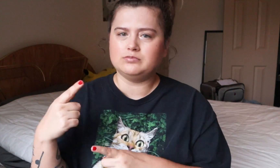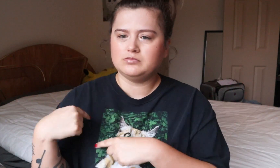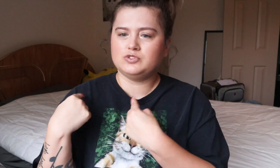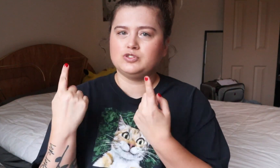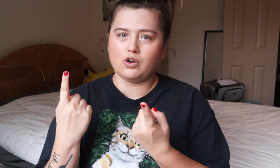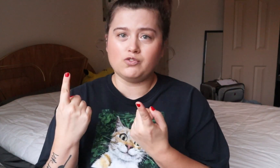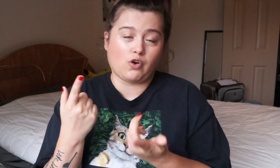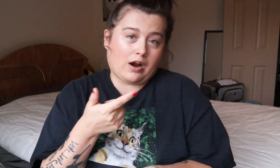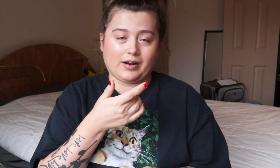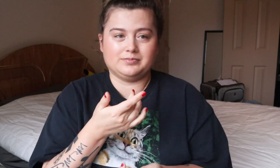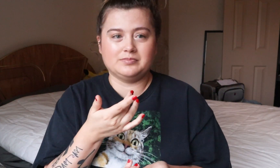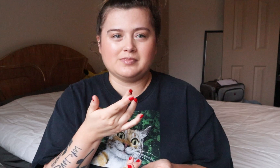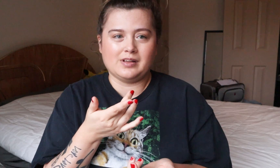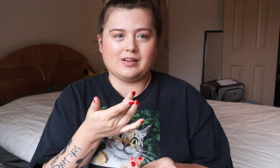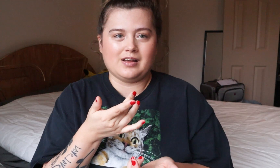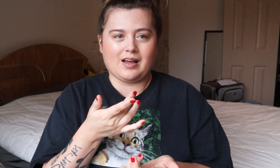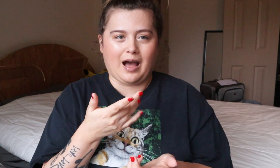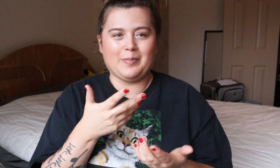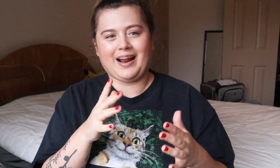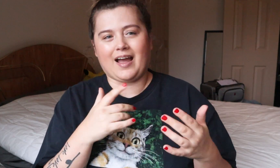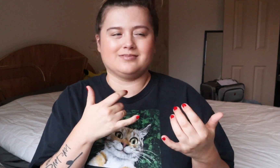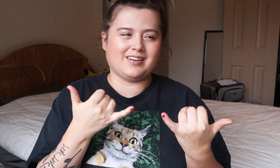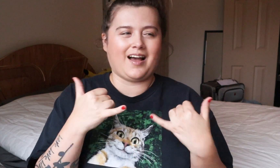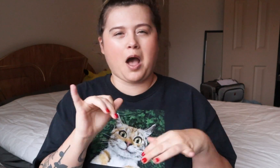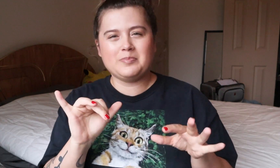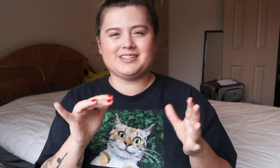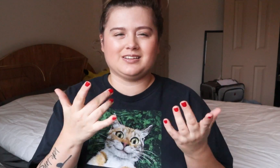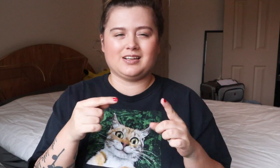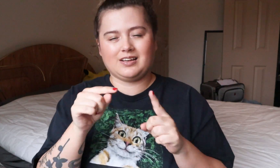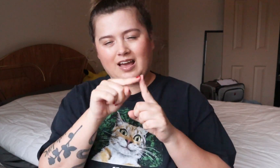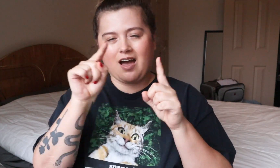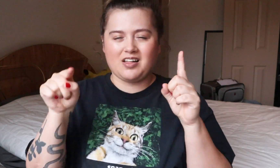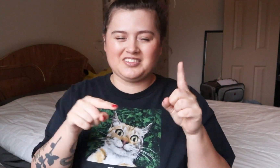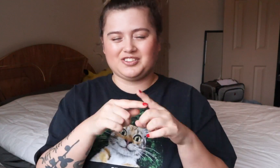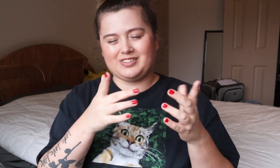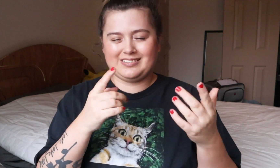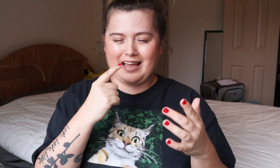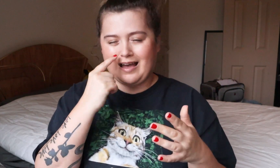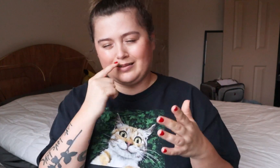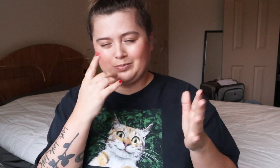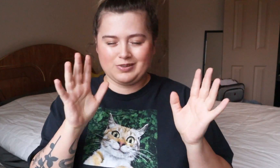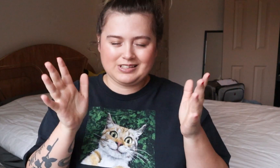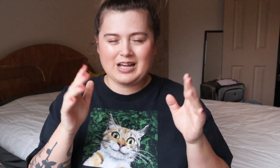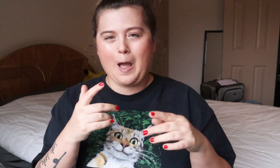But yeah, so far, I- I mean, I'm still a bit bored of The Circle.